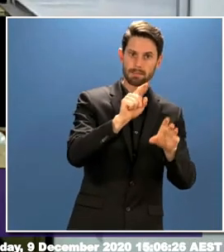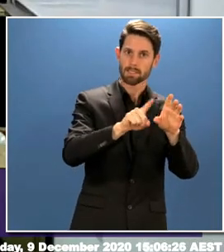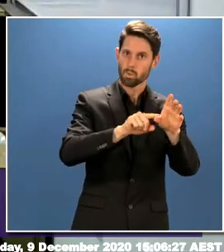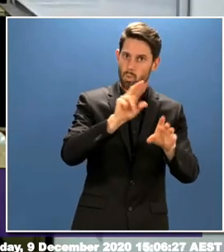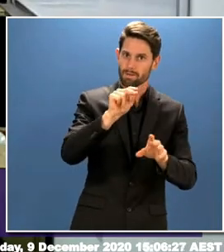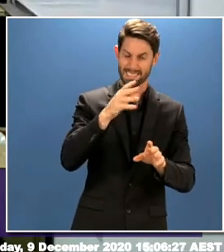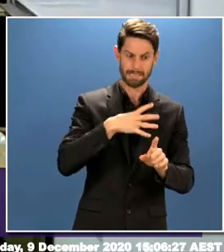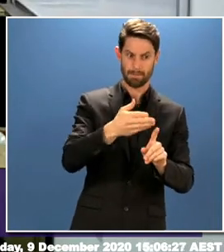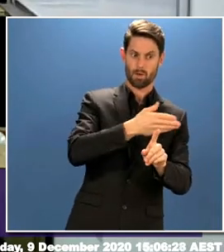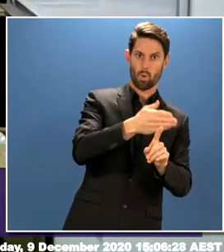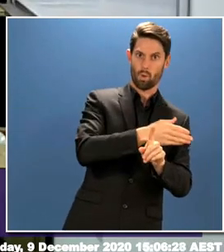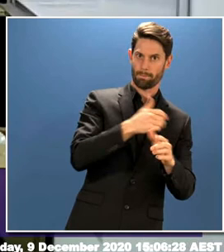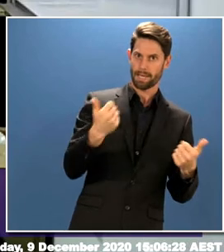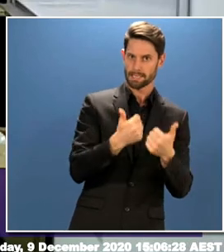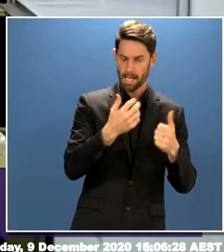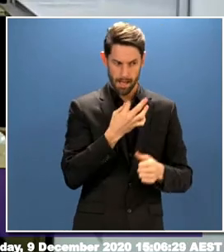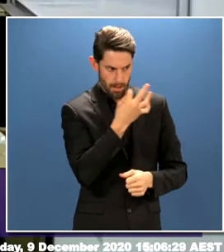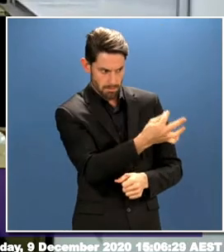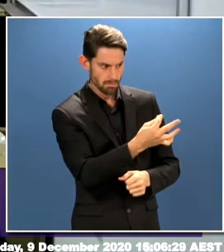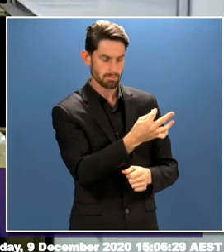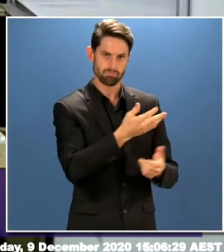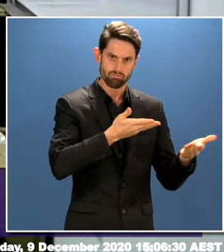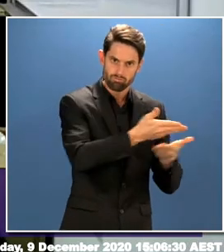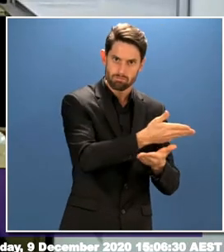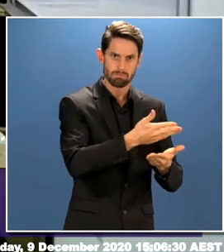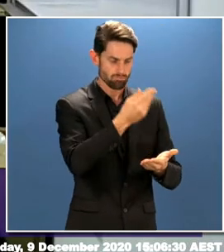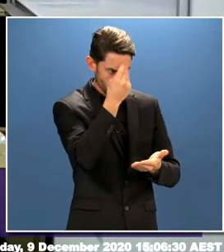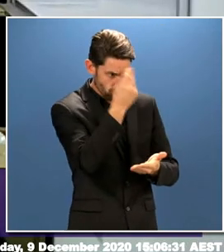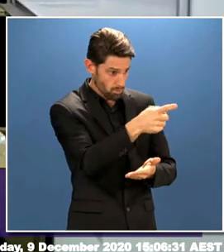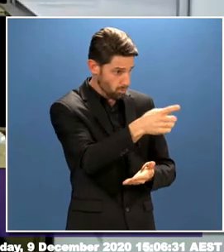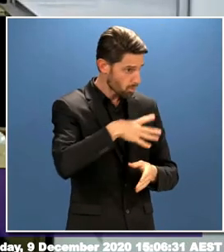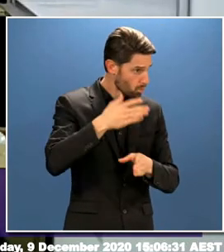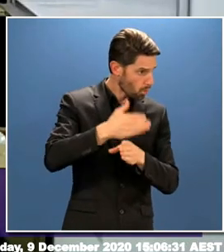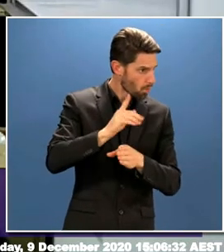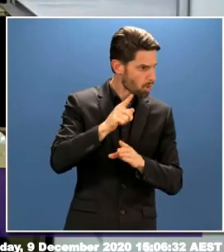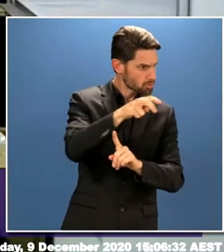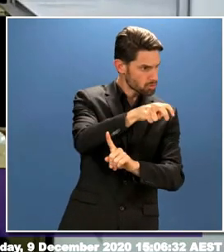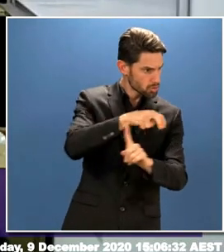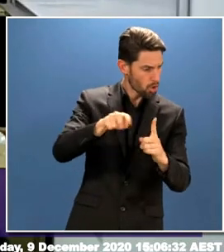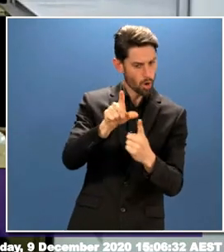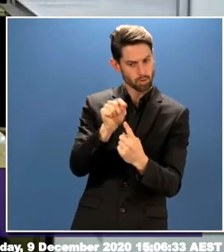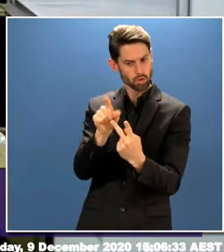what transitions are available to work, and the transitions to work might take